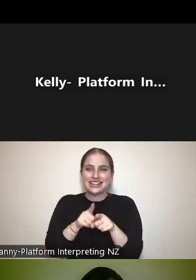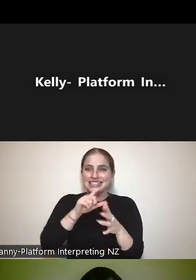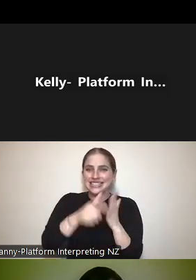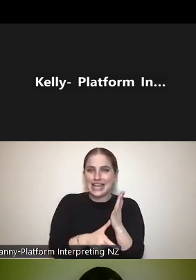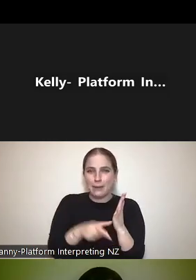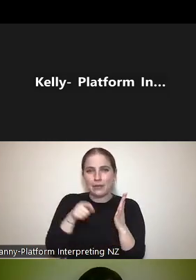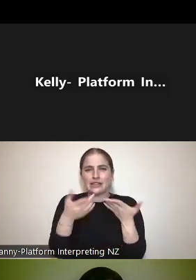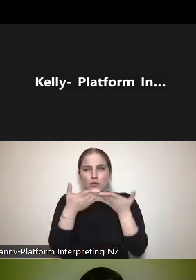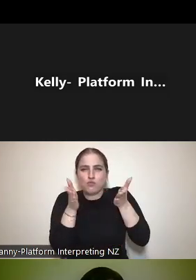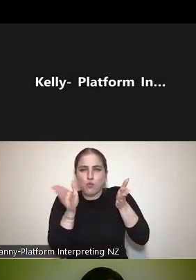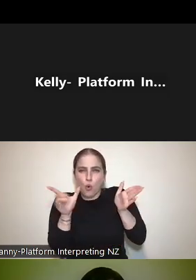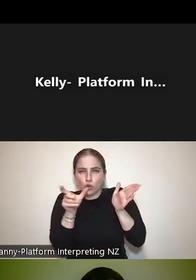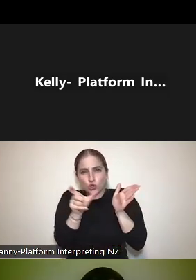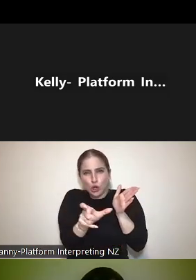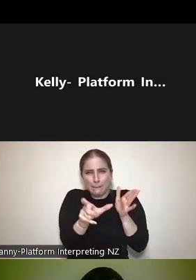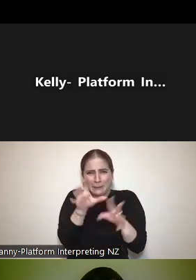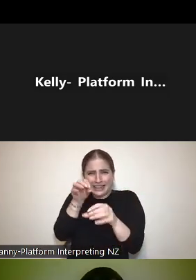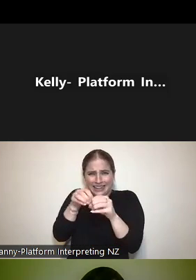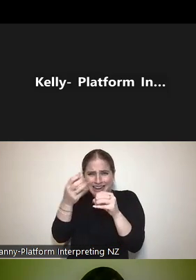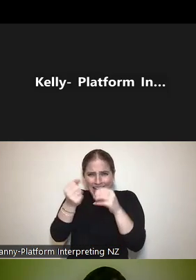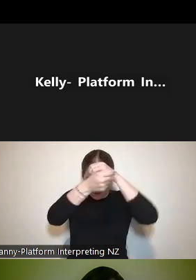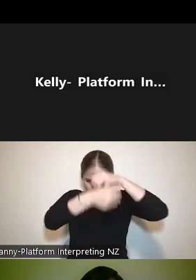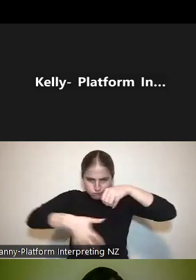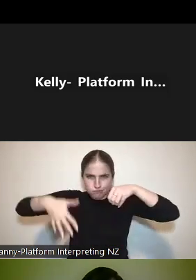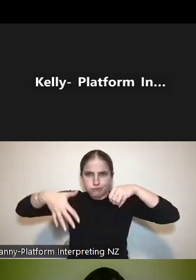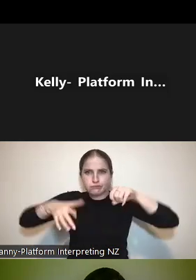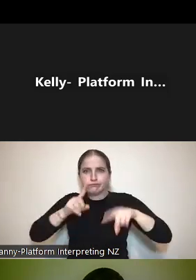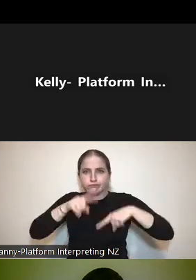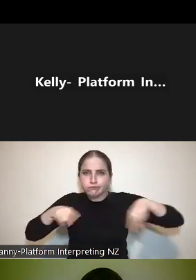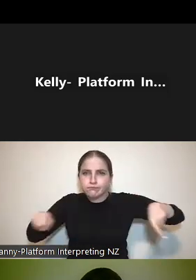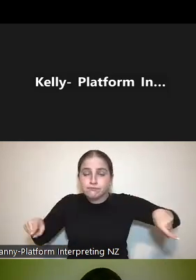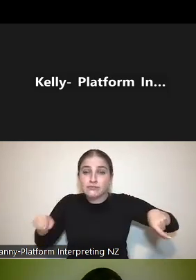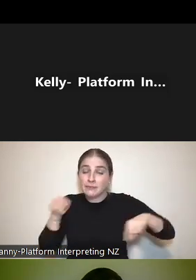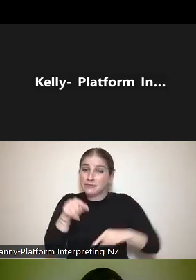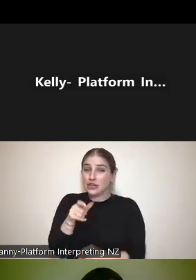it encompasses a lot of different things, and the way that this term has been broadened,